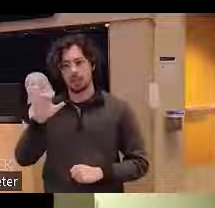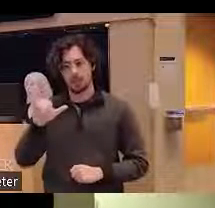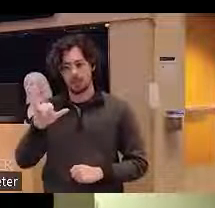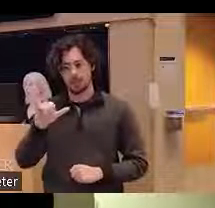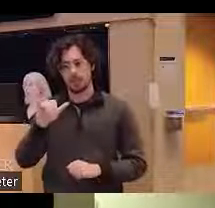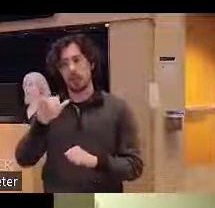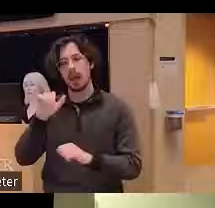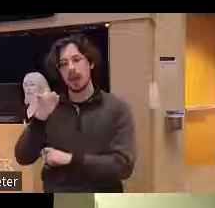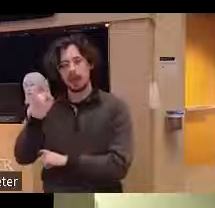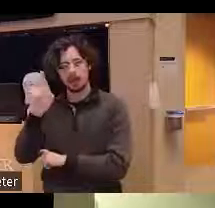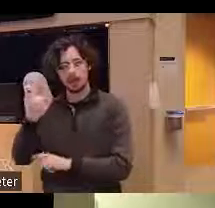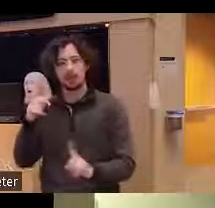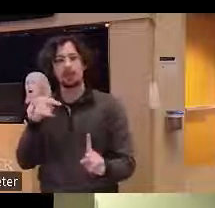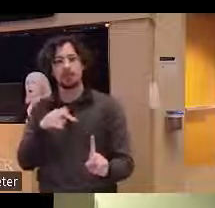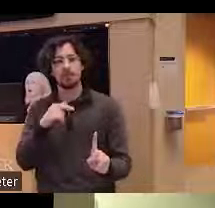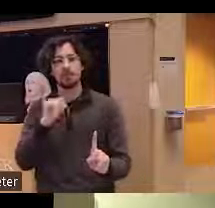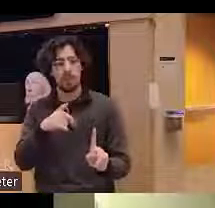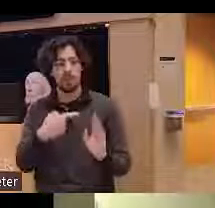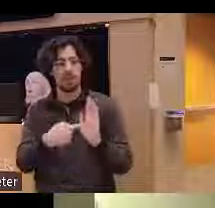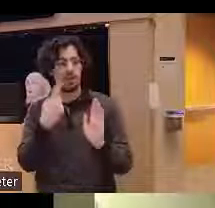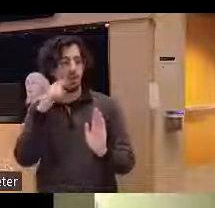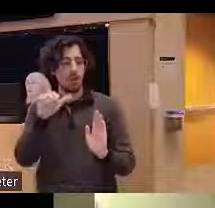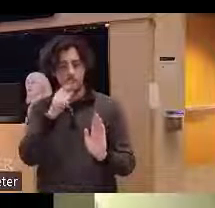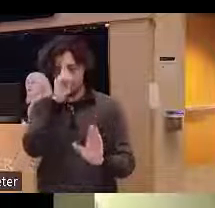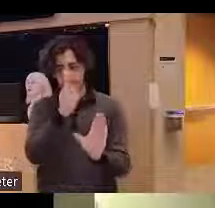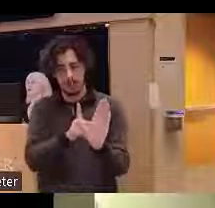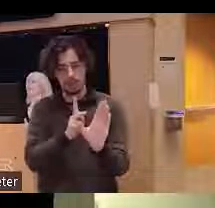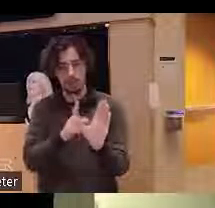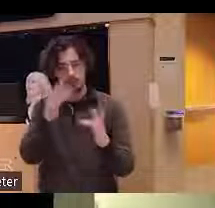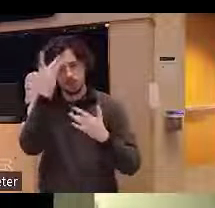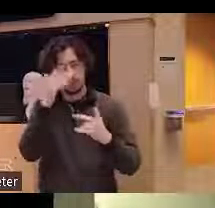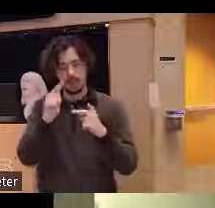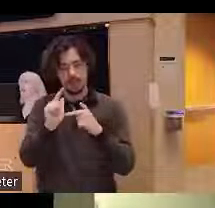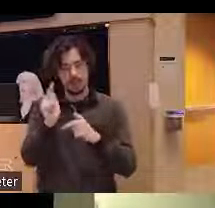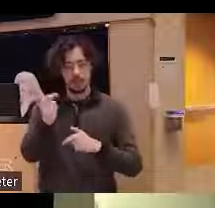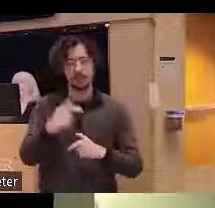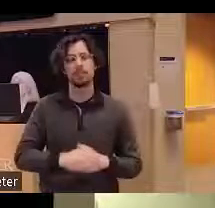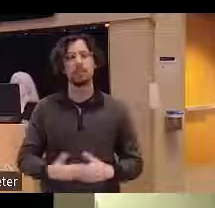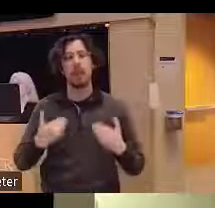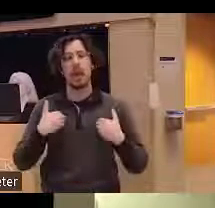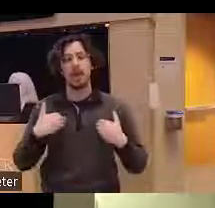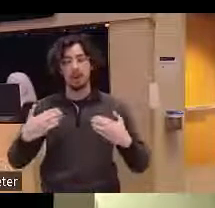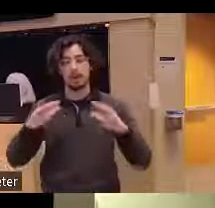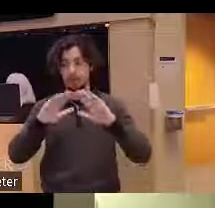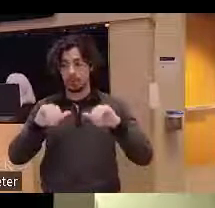diseases later on um what happens is there's an evolved system this is even seen in small